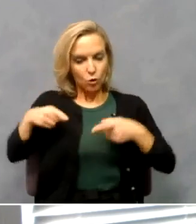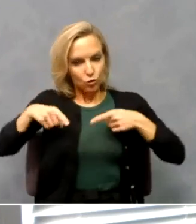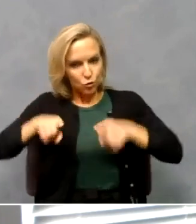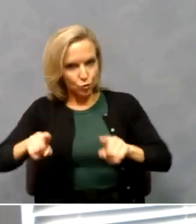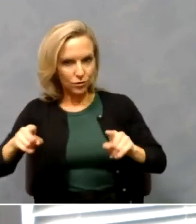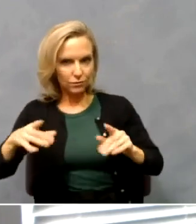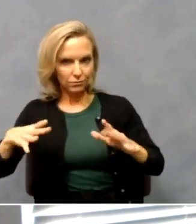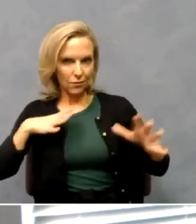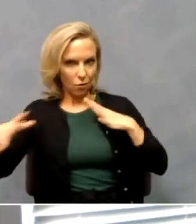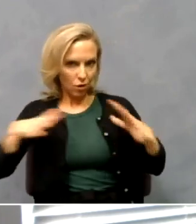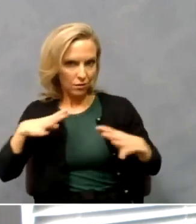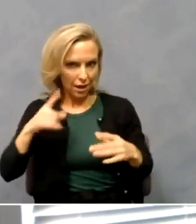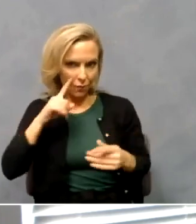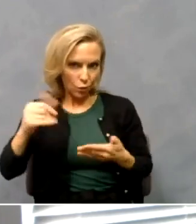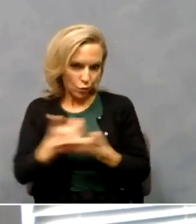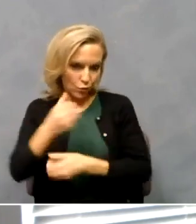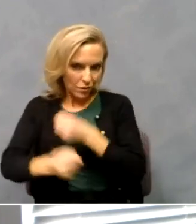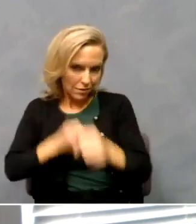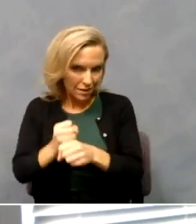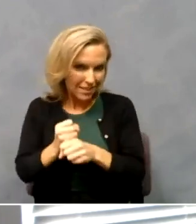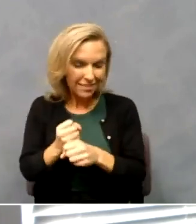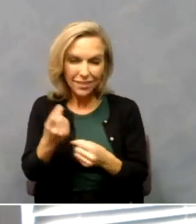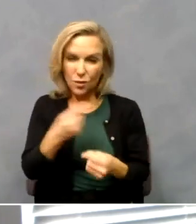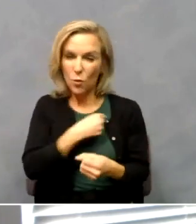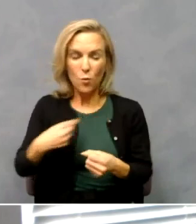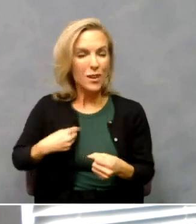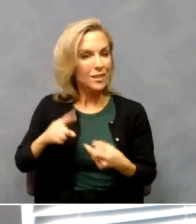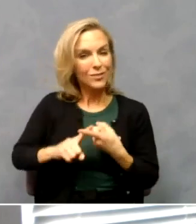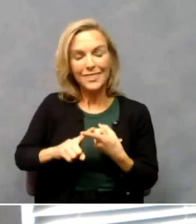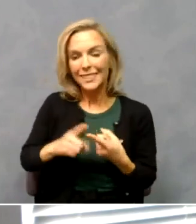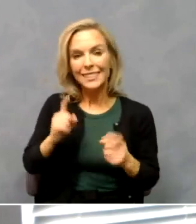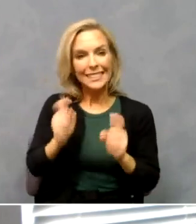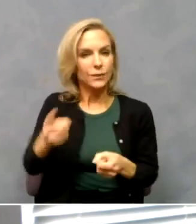folks balls in your court. We've given you the tools we've told you what needs